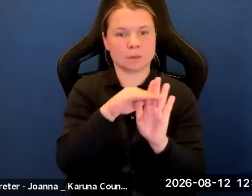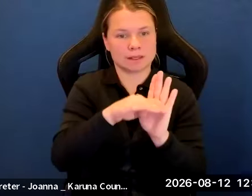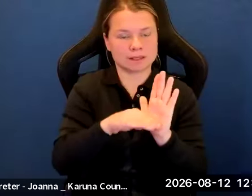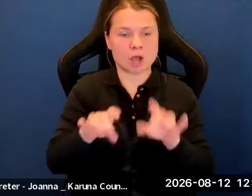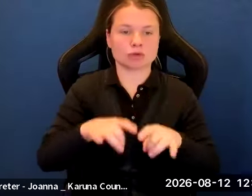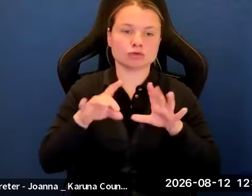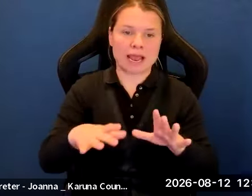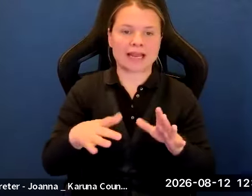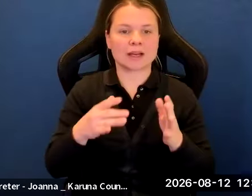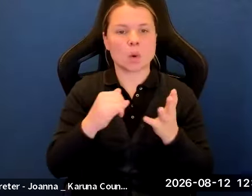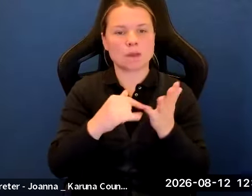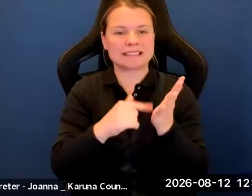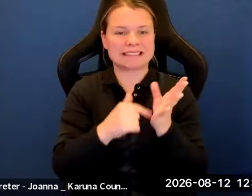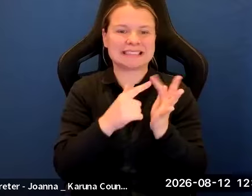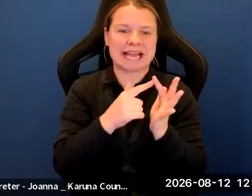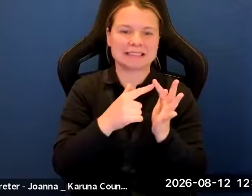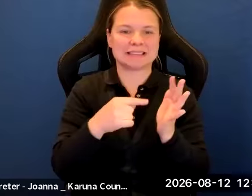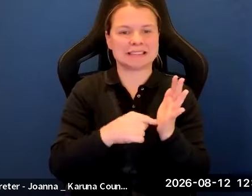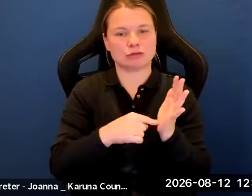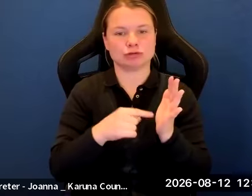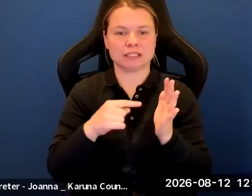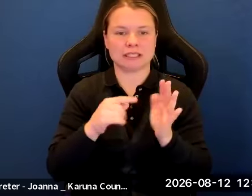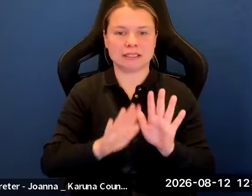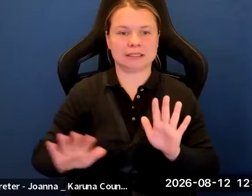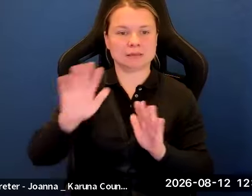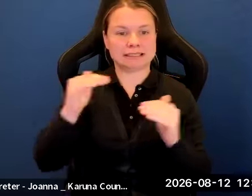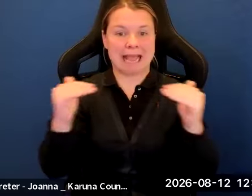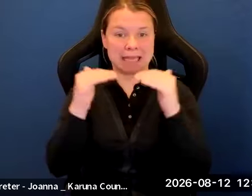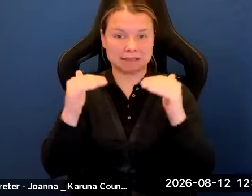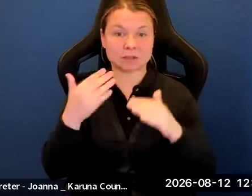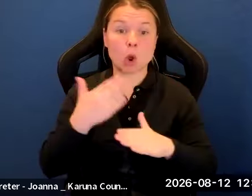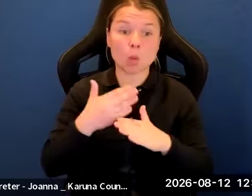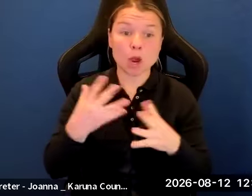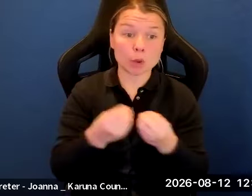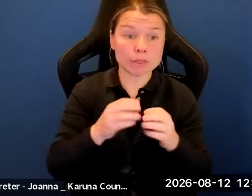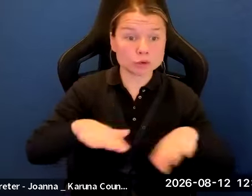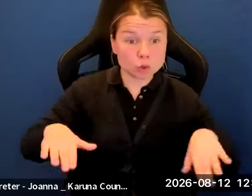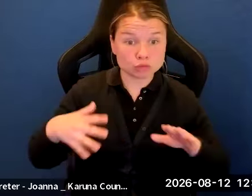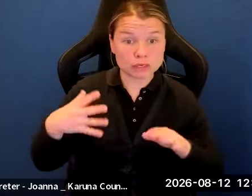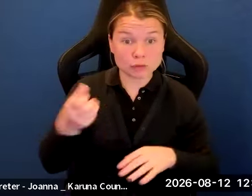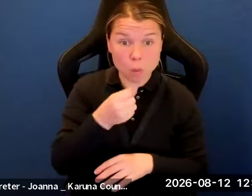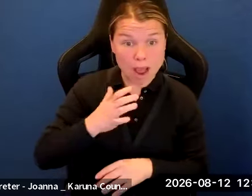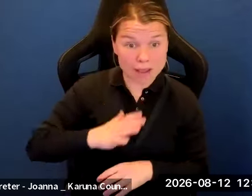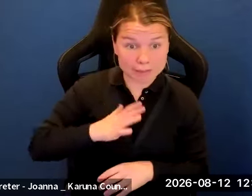institution needs to comply with all relevant state, territory and Australian legislation and standards relevant to the project, including working with